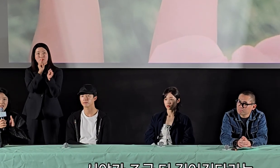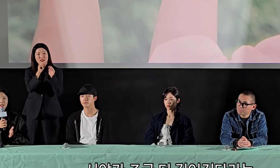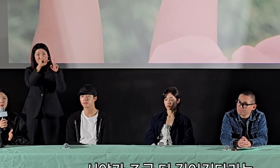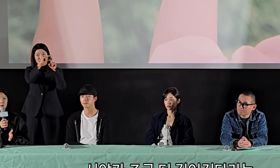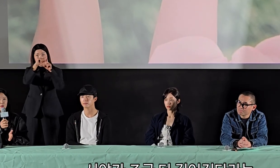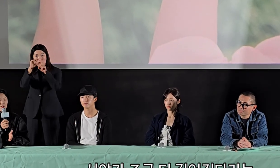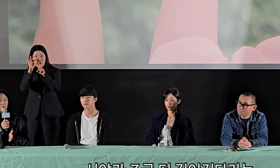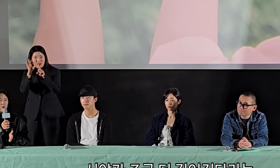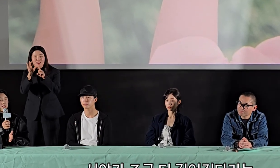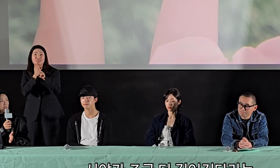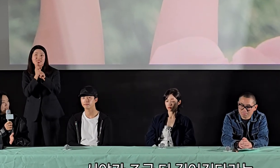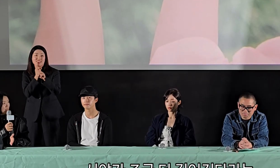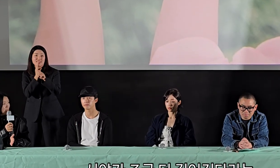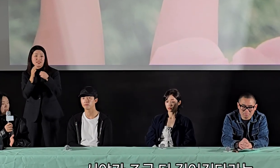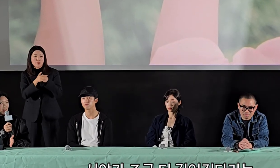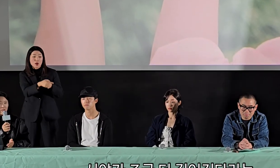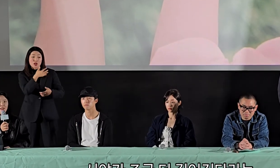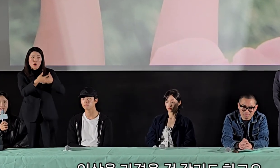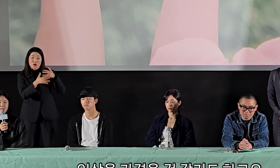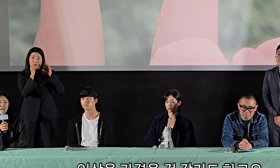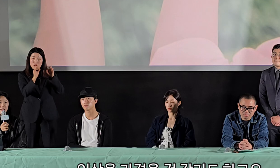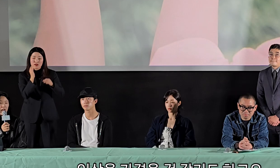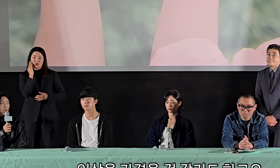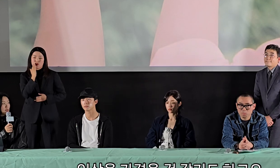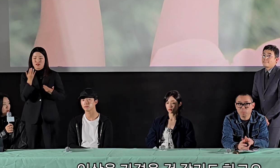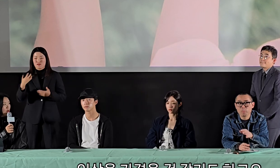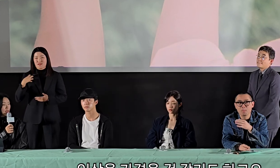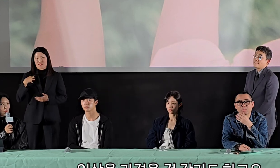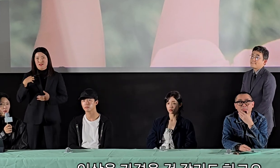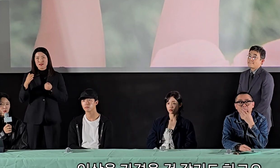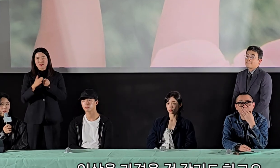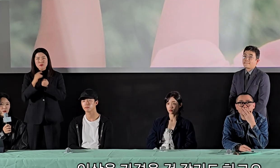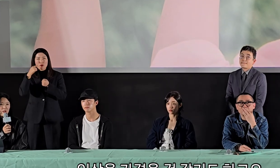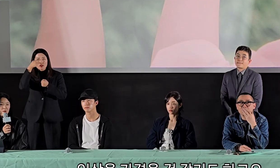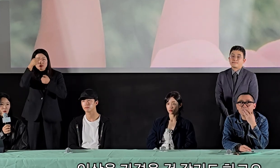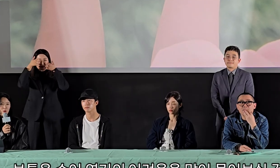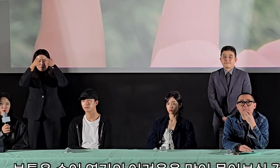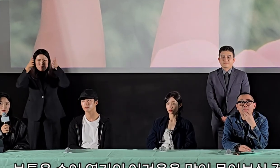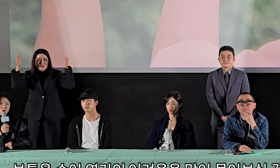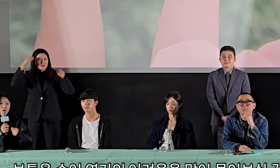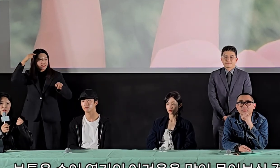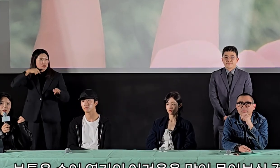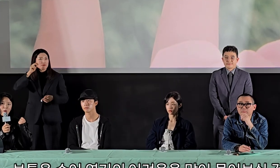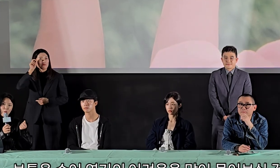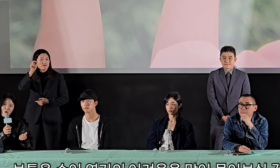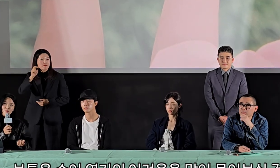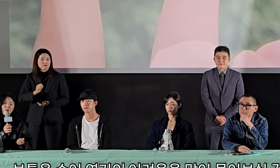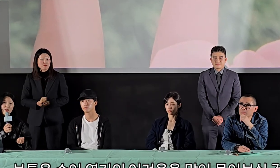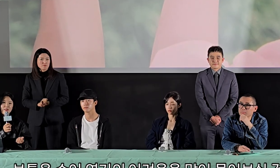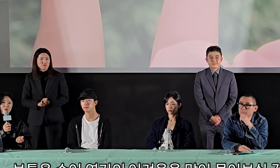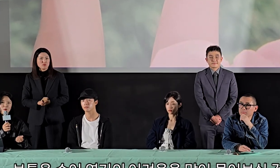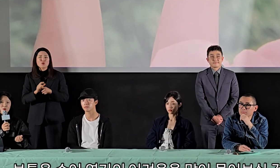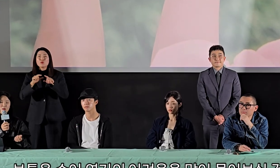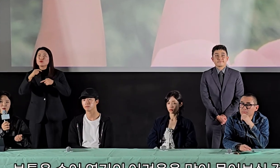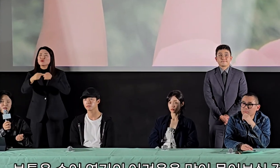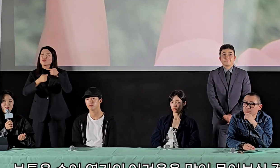that their vision becomes a little deeper while acting in sign language. Usually, it is sign language. I 'm sure you'll be asking a lot about the difficulties of acting, but